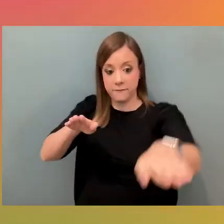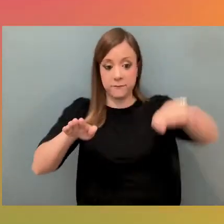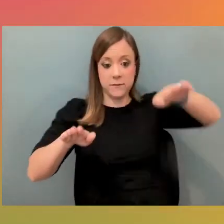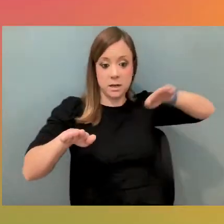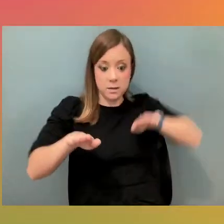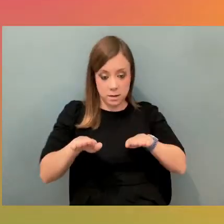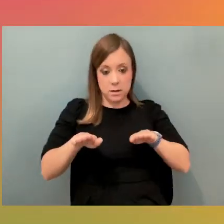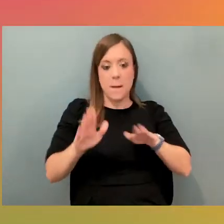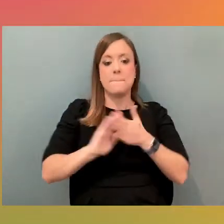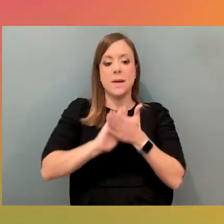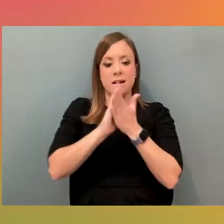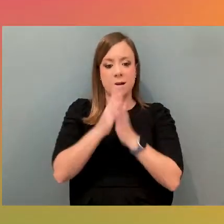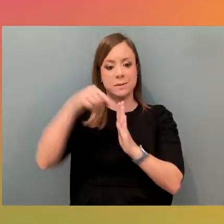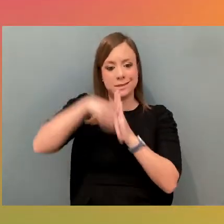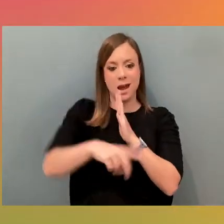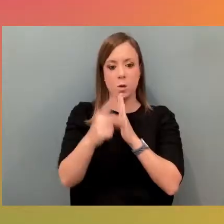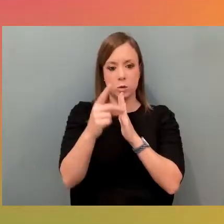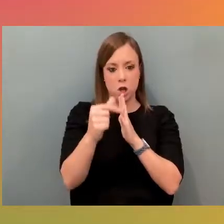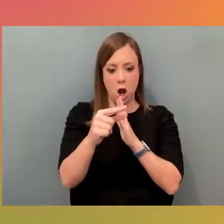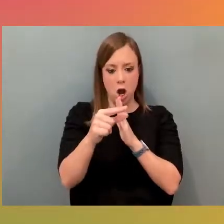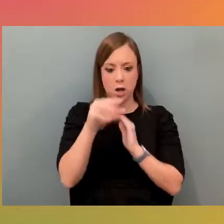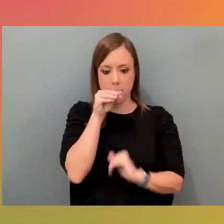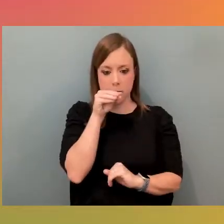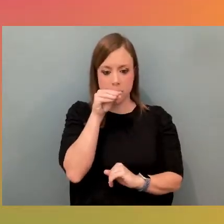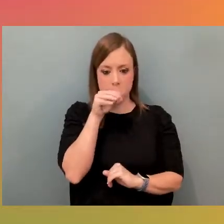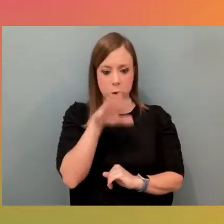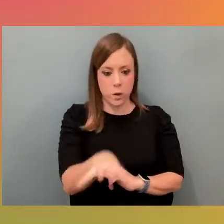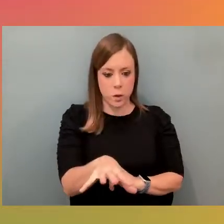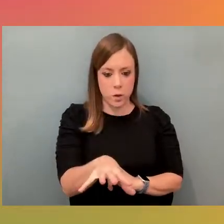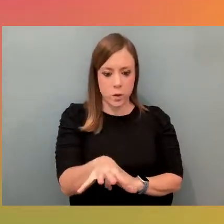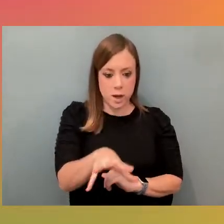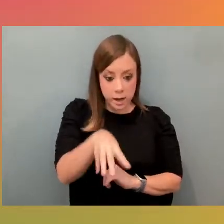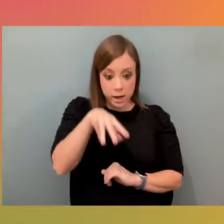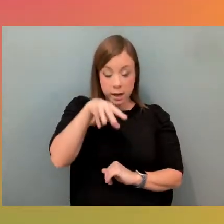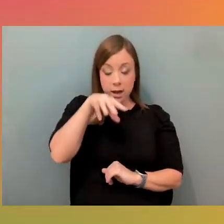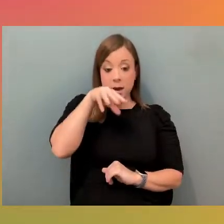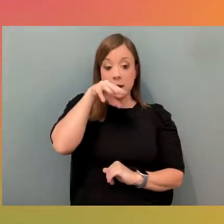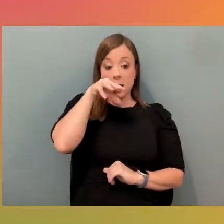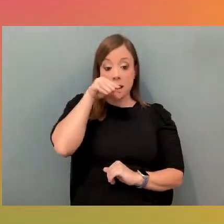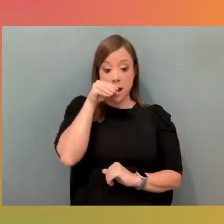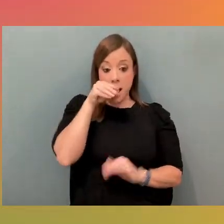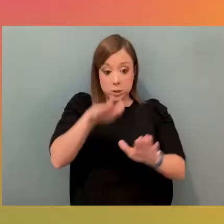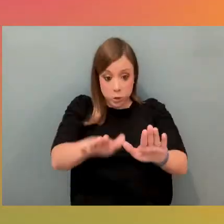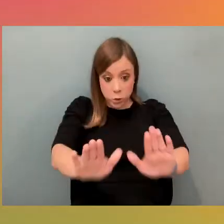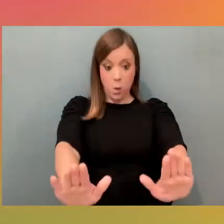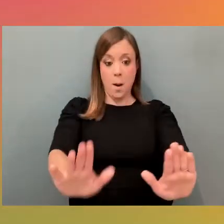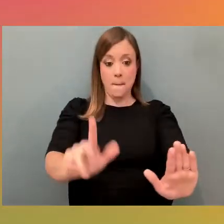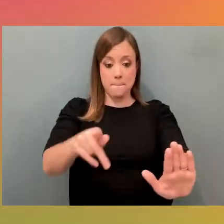SET THE LEFT FOOT BACK.